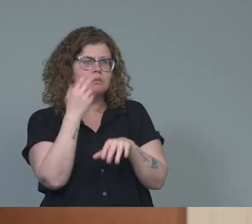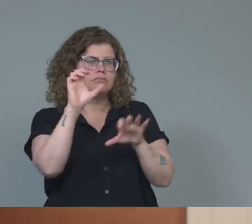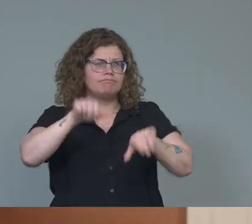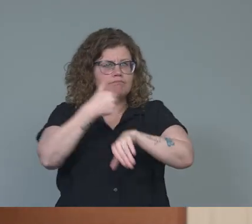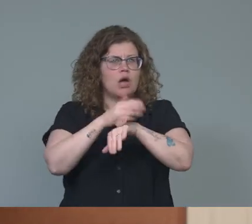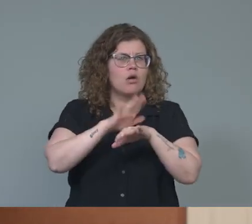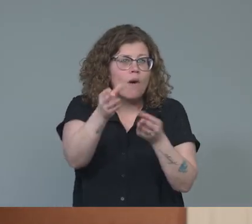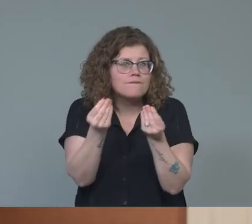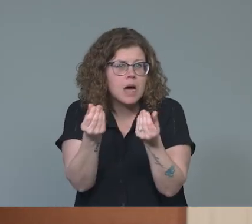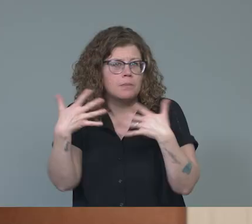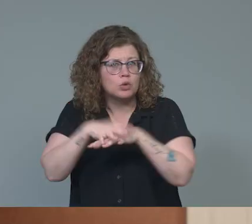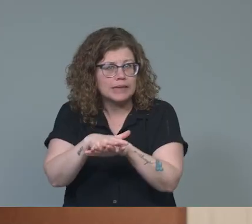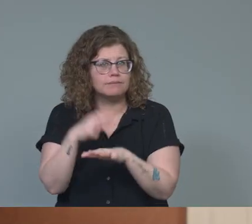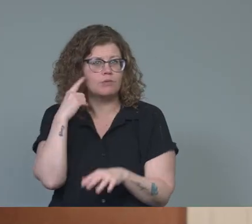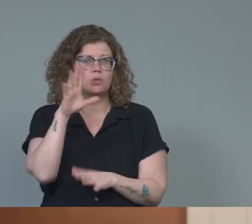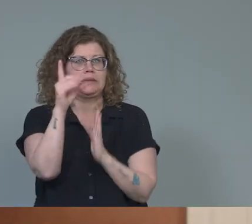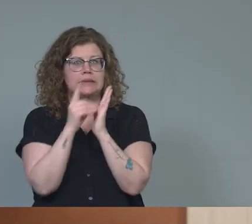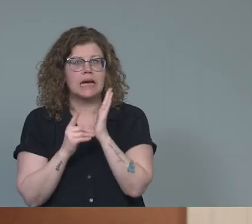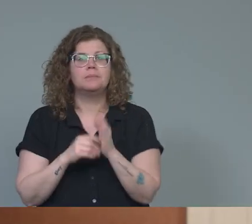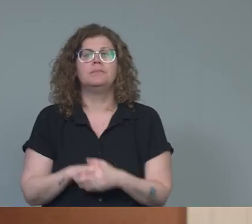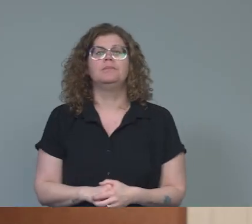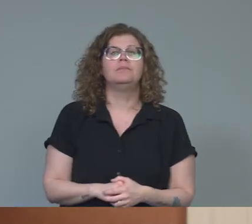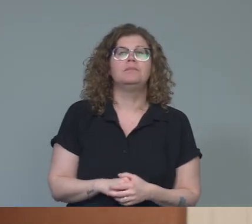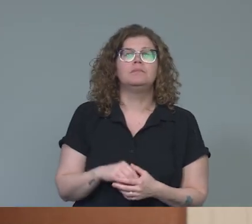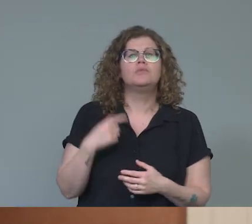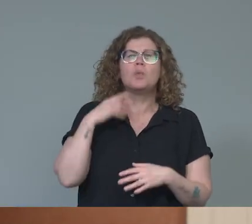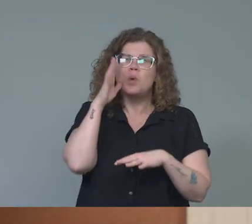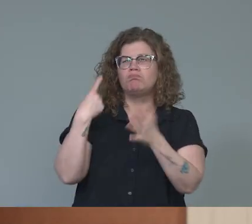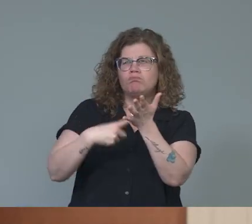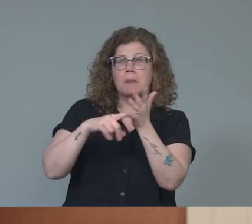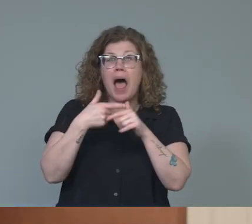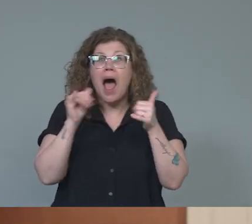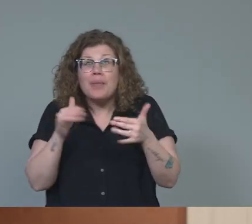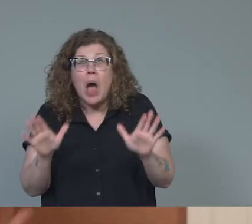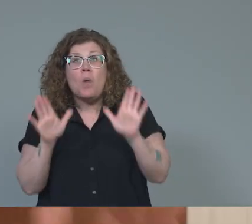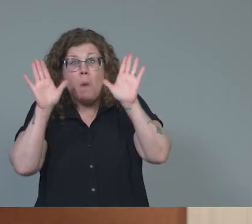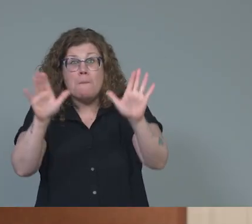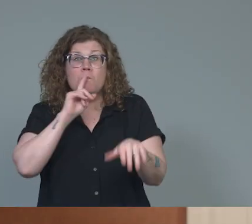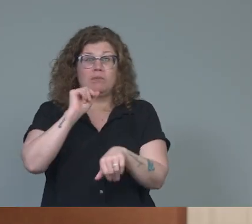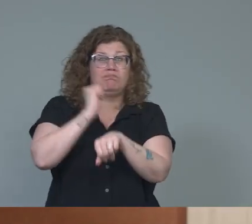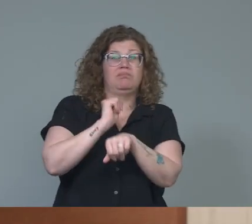incredibly detailed and long process. And so we can't possibly get into all of it today. But I just want to give you a sense